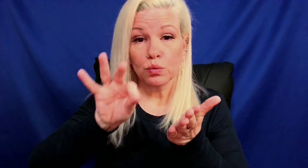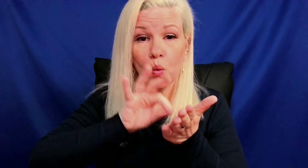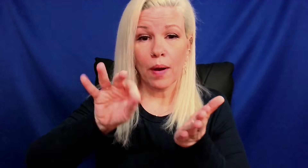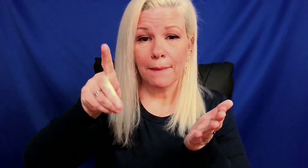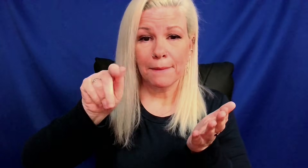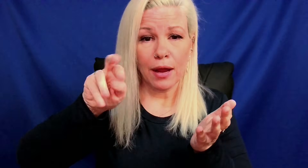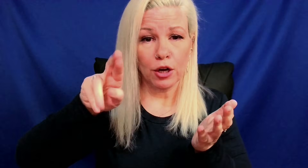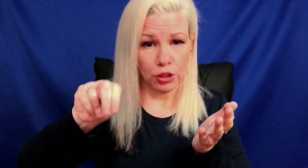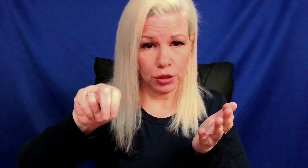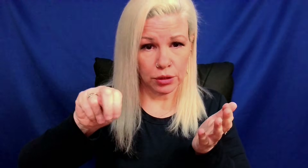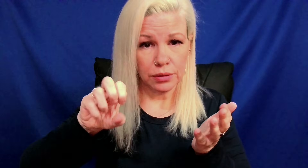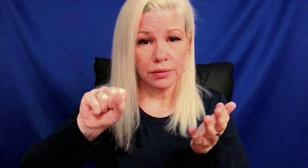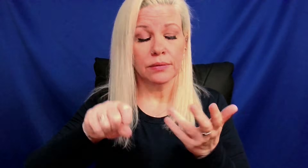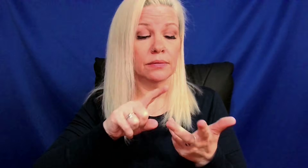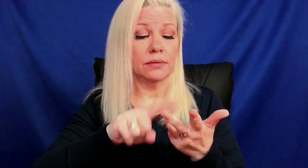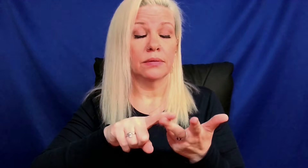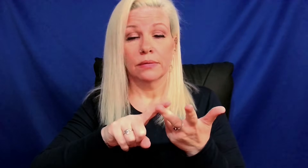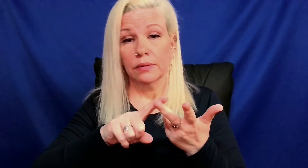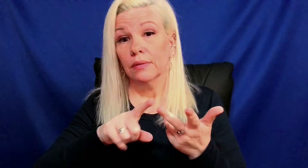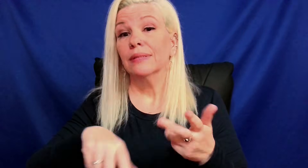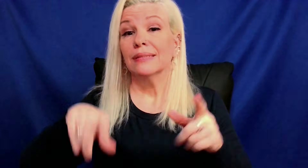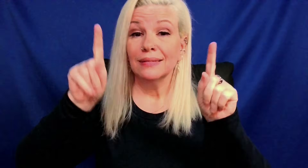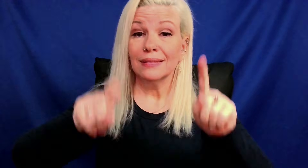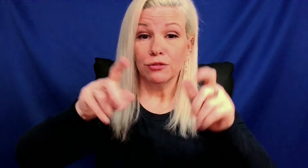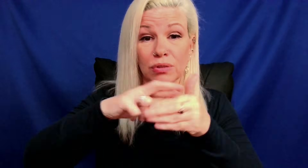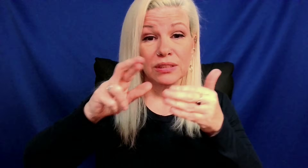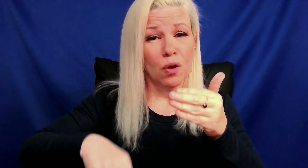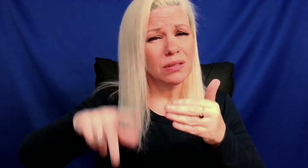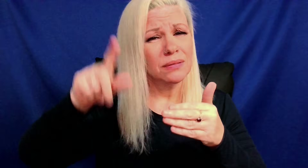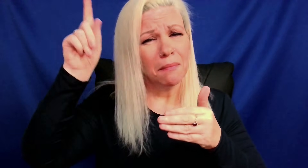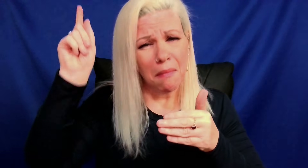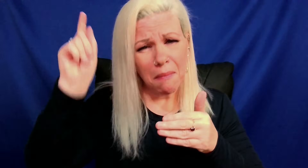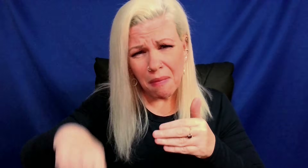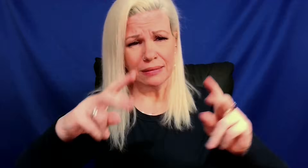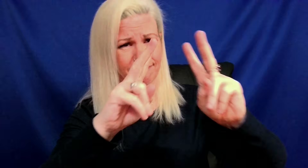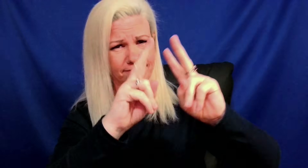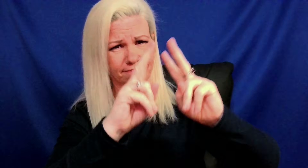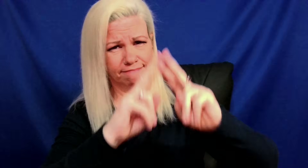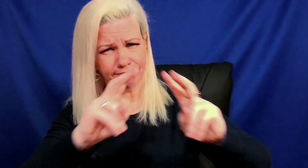and test results must be analyzed to see how different groups perform.